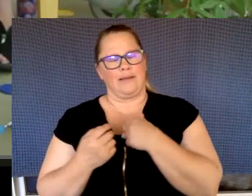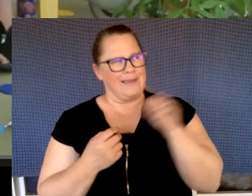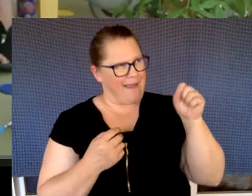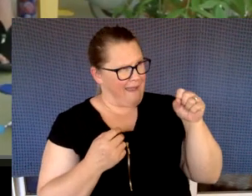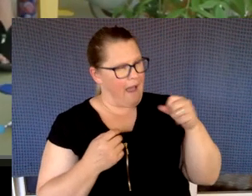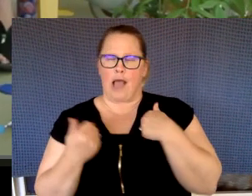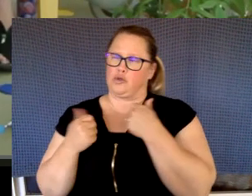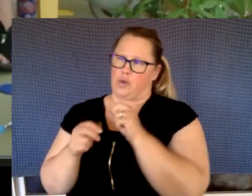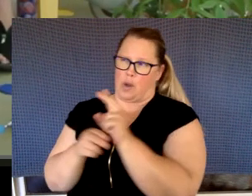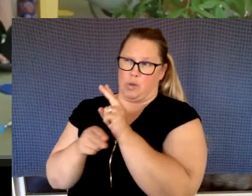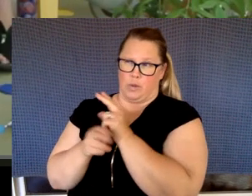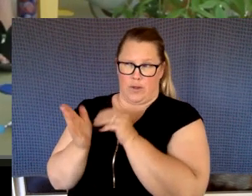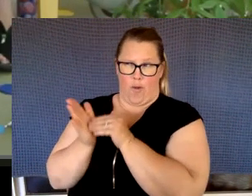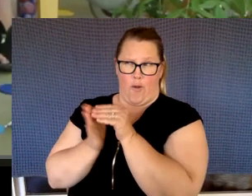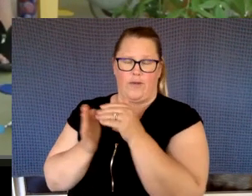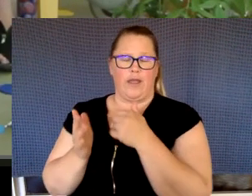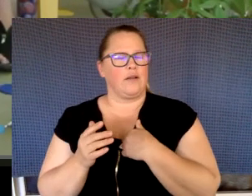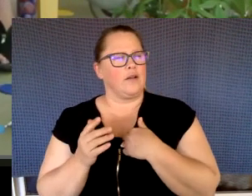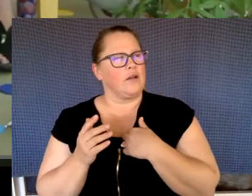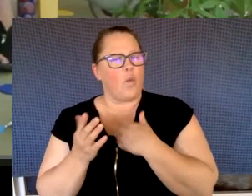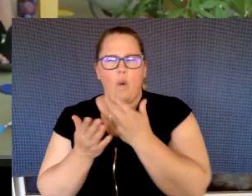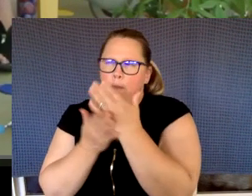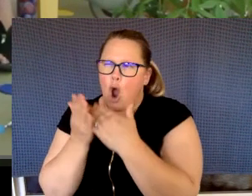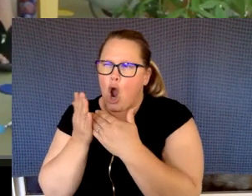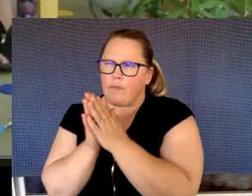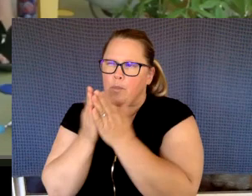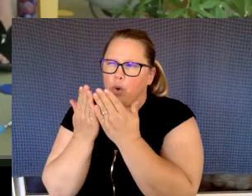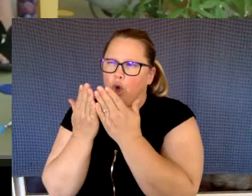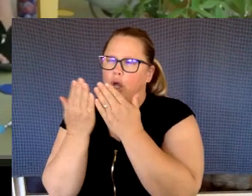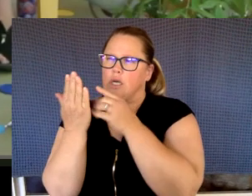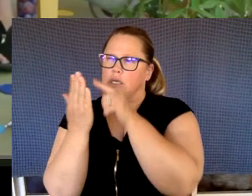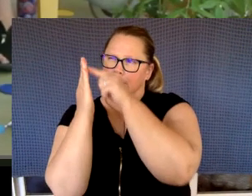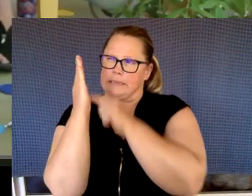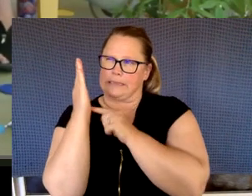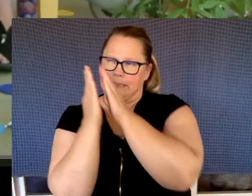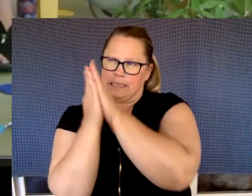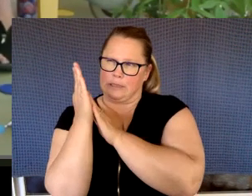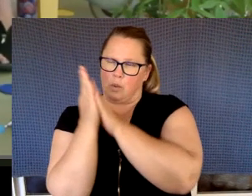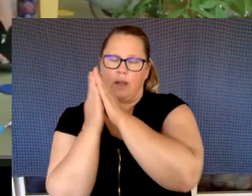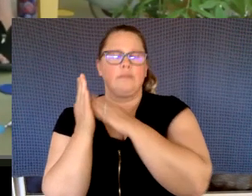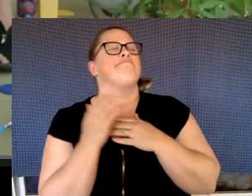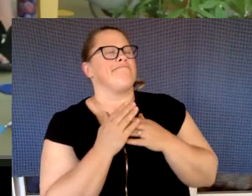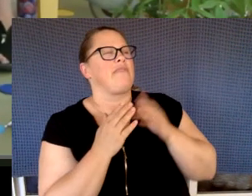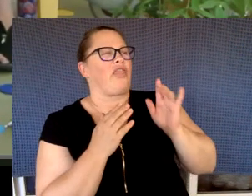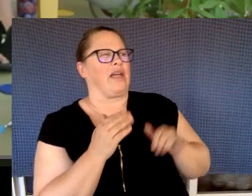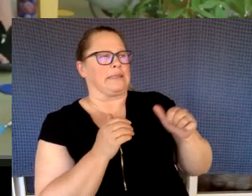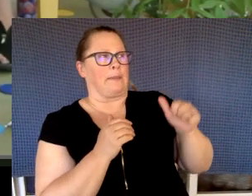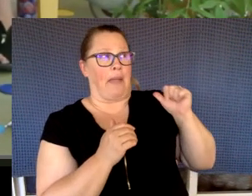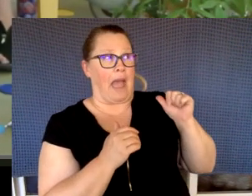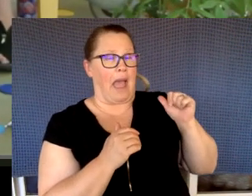quite often. How about this part of the book? It's the back. The back. Now sometimes on these little flaps